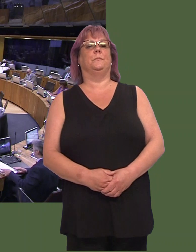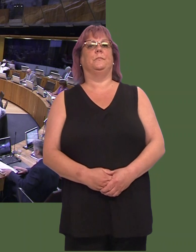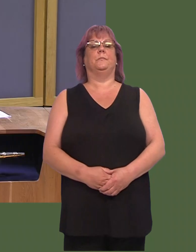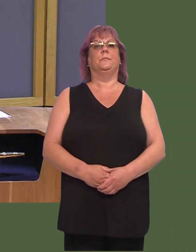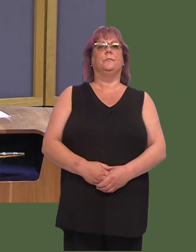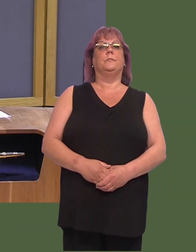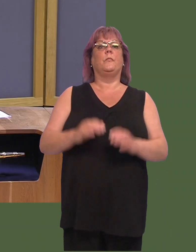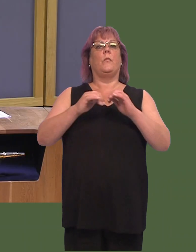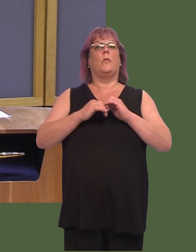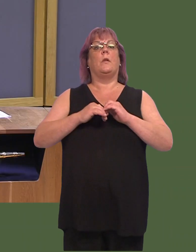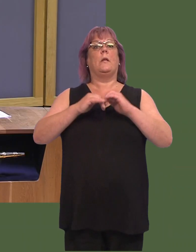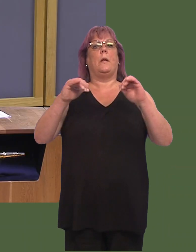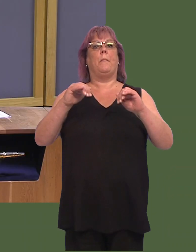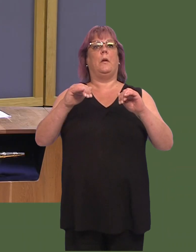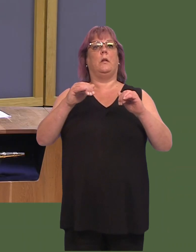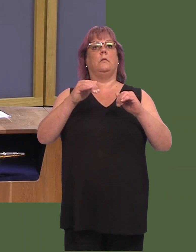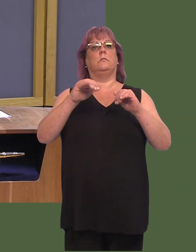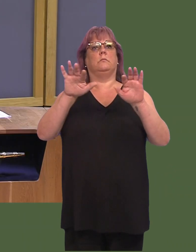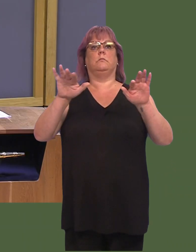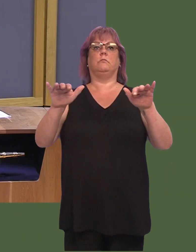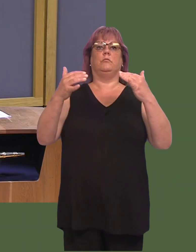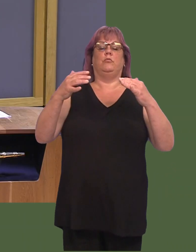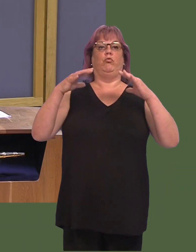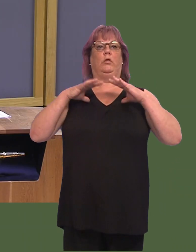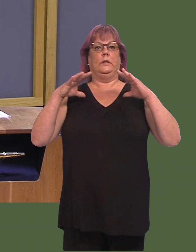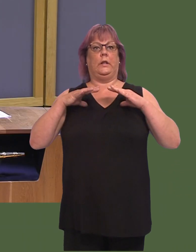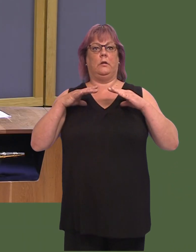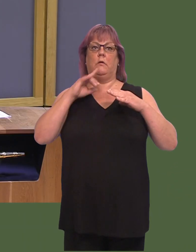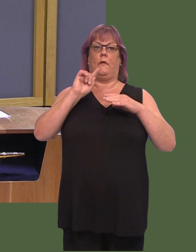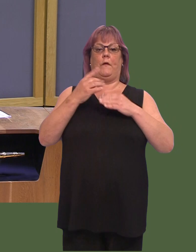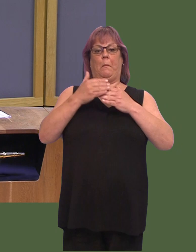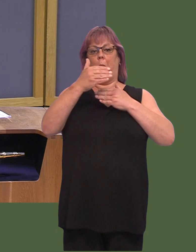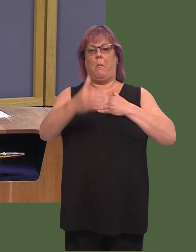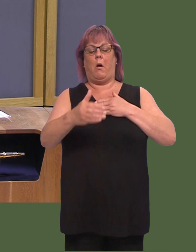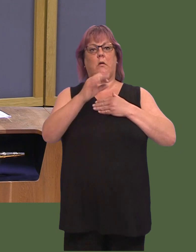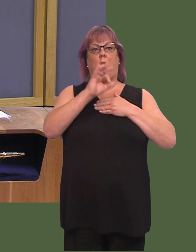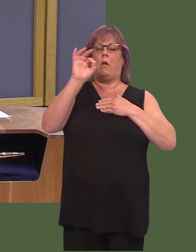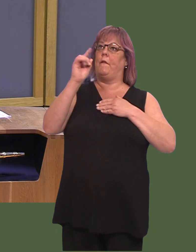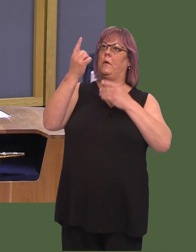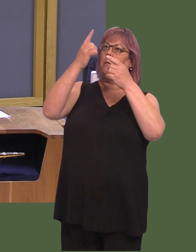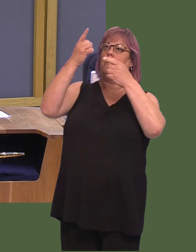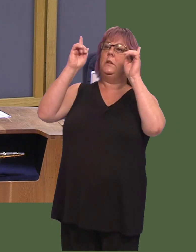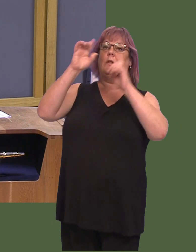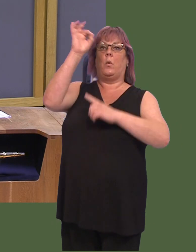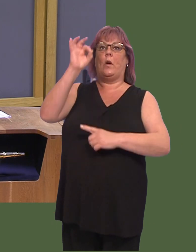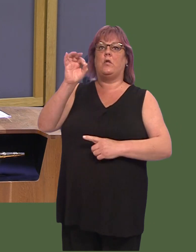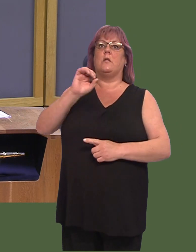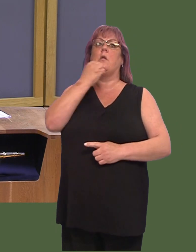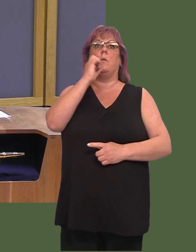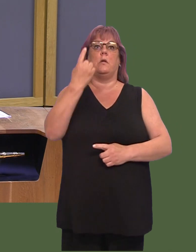FMQ_Verbatim Y Llywydd / The Llywydd: Yr eitem gyntaf ar ein hagenda ni y prynhawn yma yw'r cwestiynau i'r Prif Weinidog, ac mae'r cwestiwn cyntaf